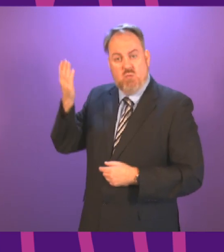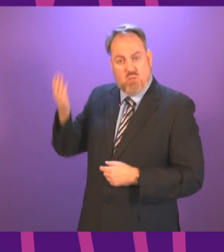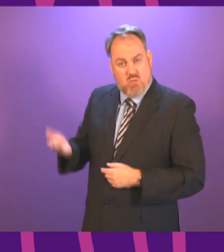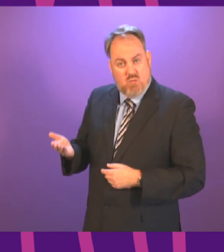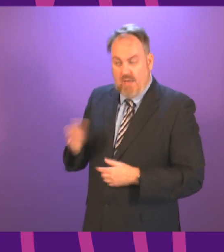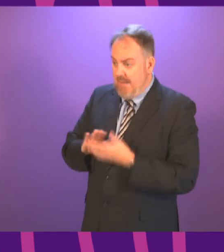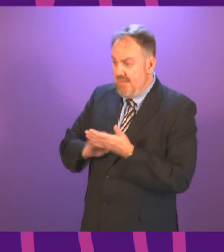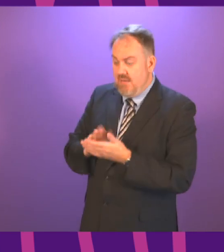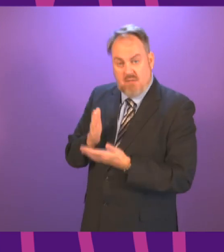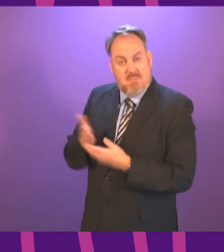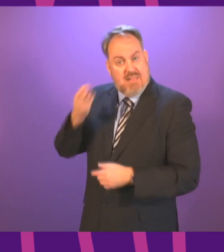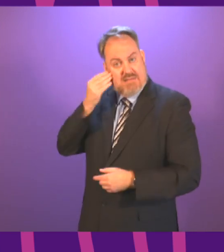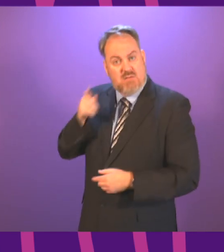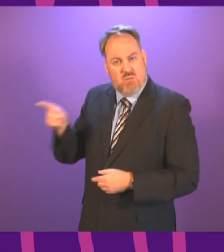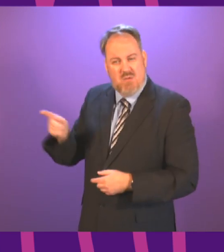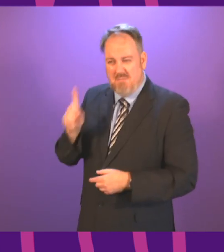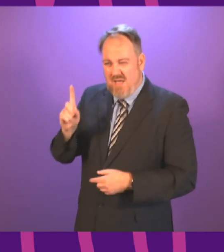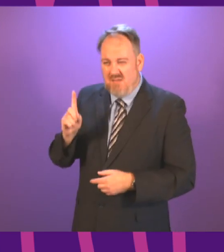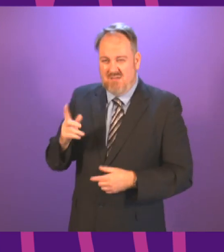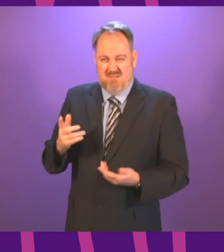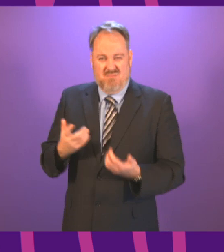that he genuinely believes that, because I mean it—but, when it comes to decisions